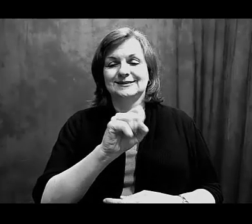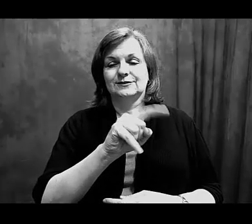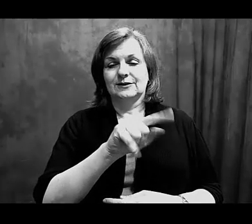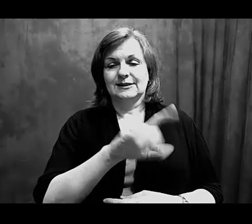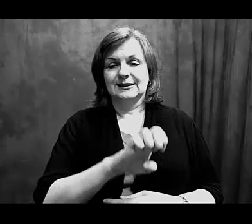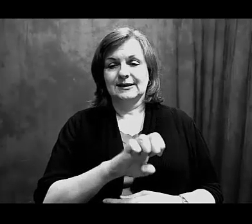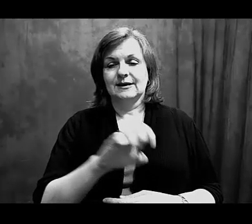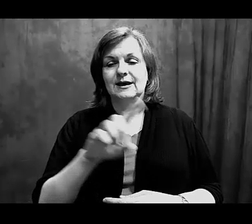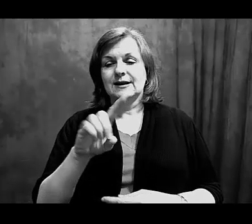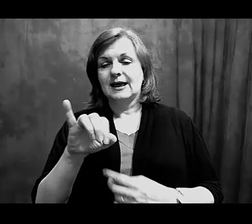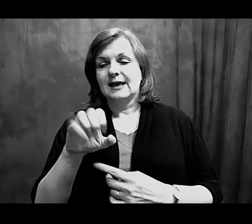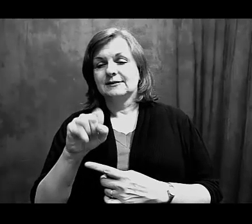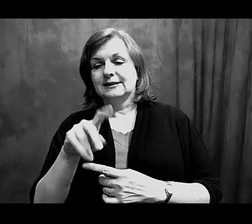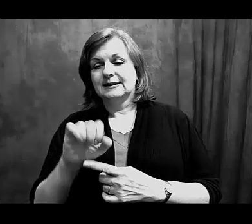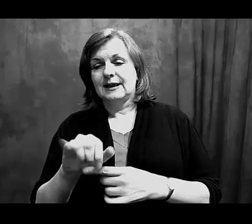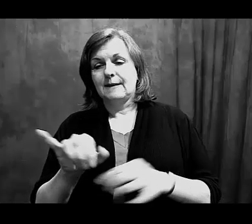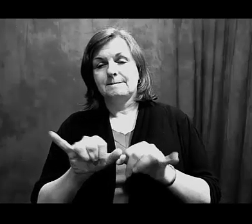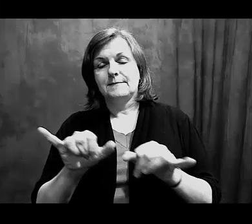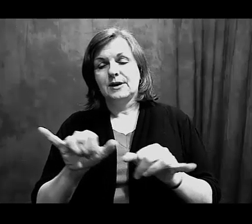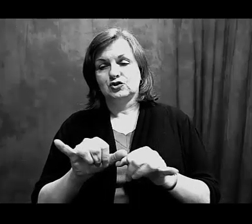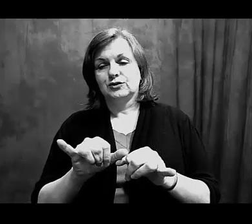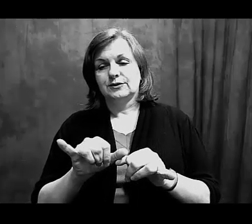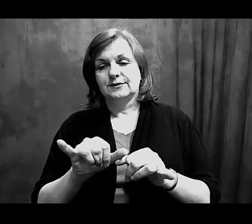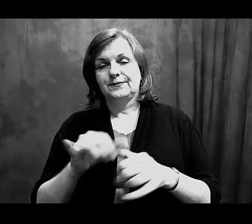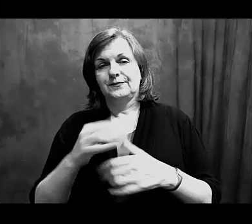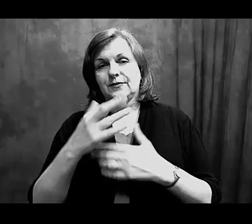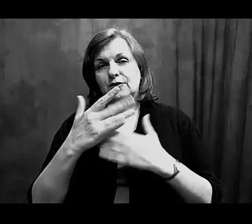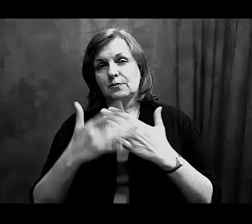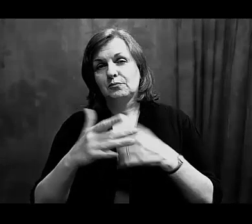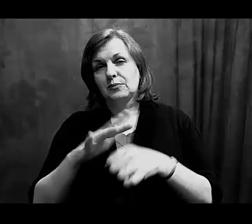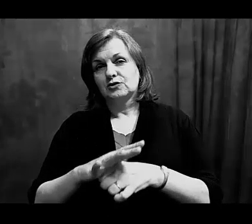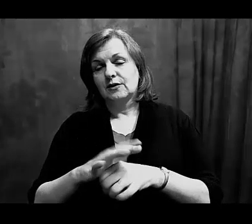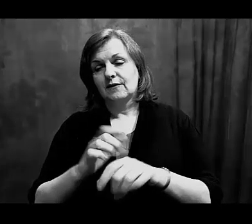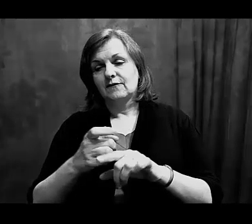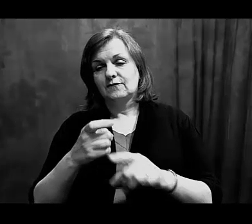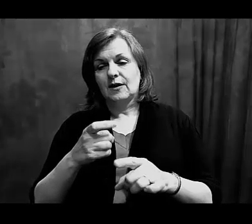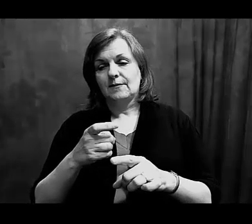we want your atria to contract then your ventricle